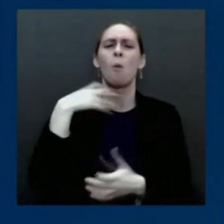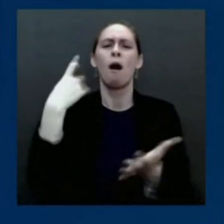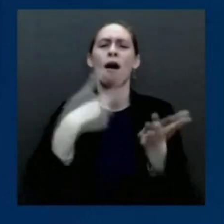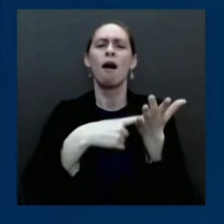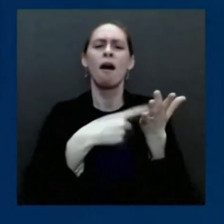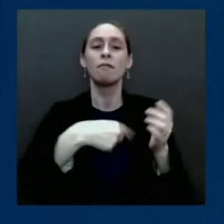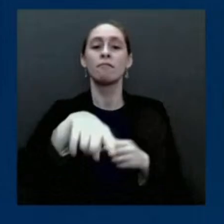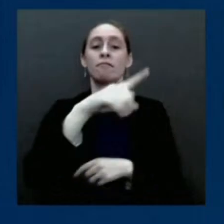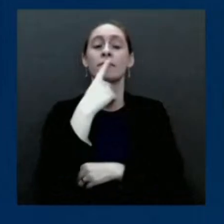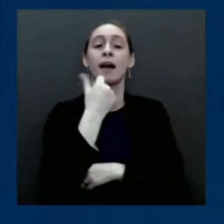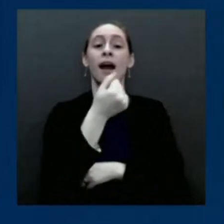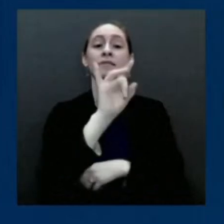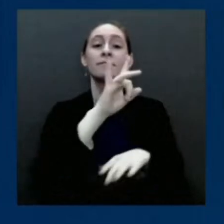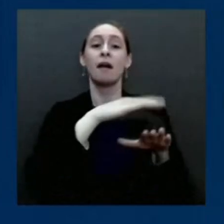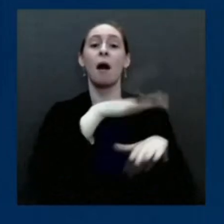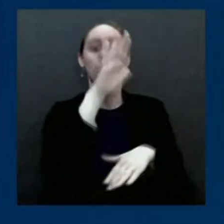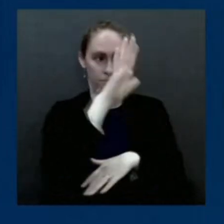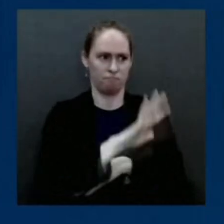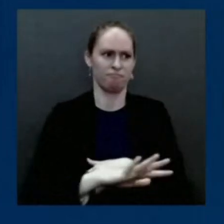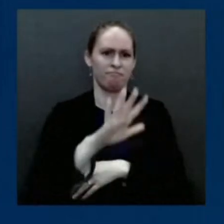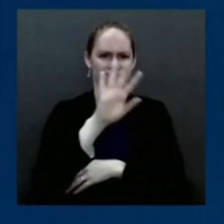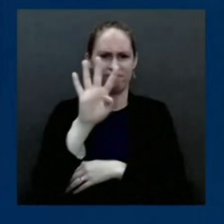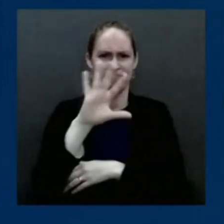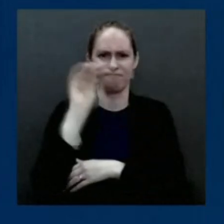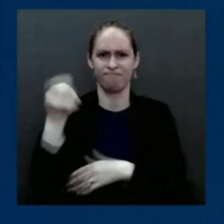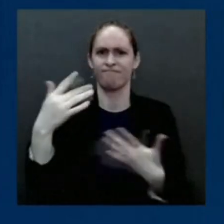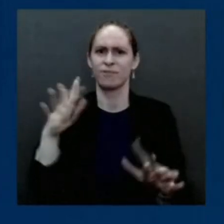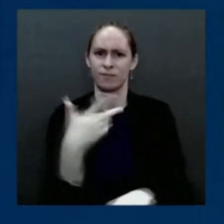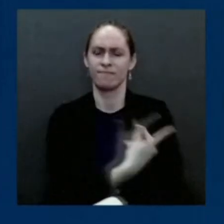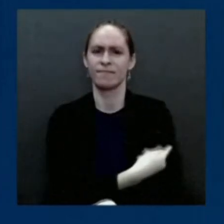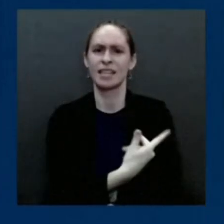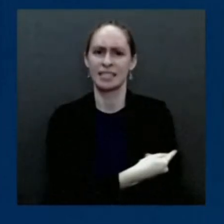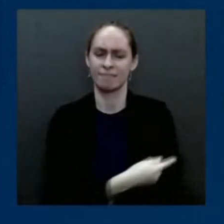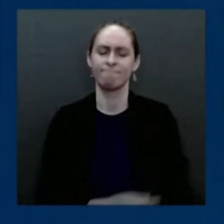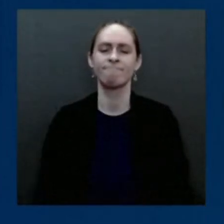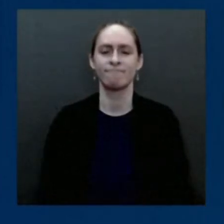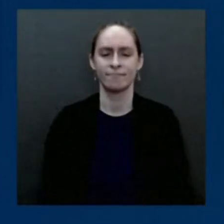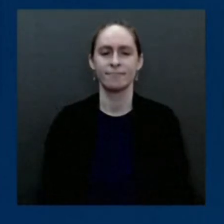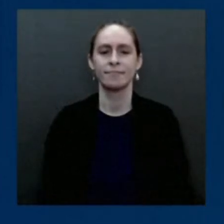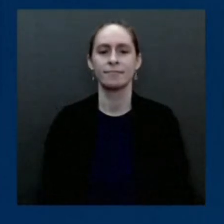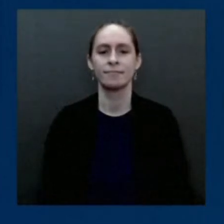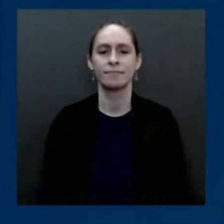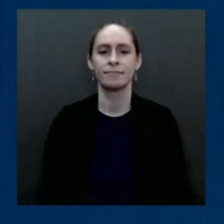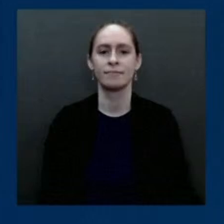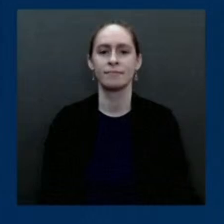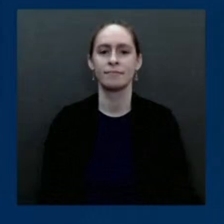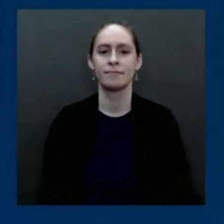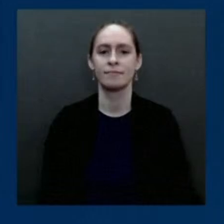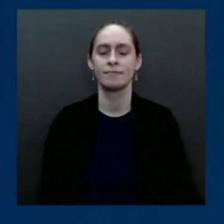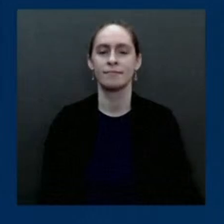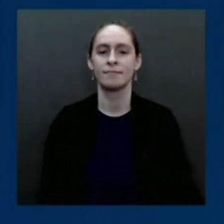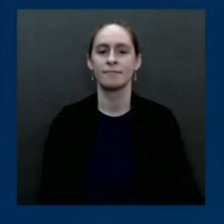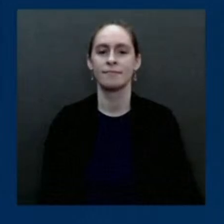POPULATION 18 AND OVER 45% ABOUT 45% HAVE NOW RECEIVED THE